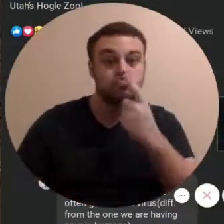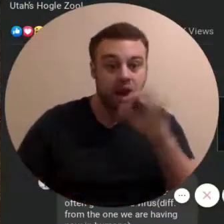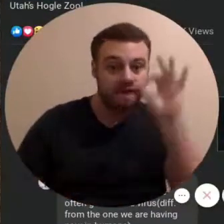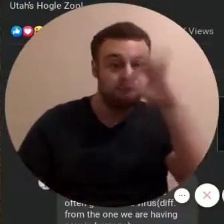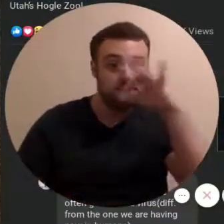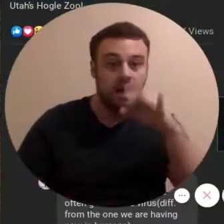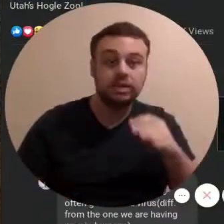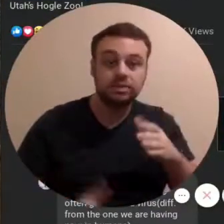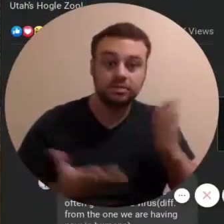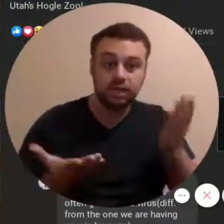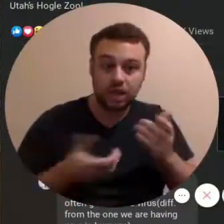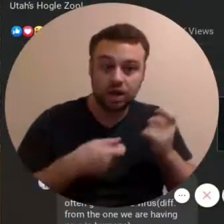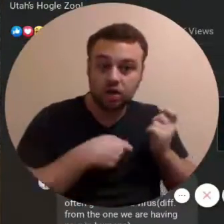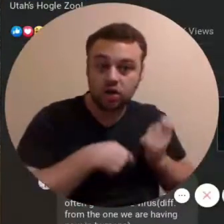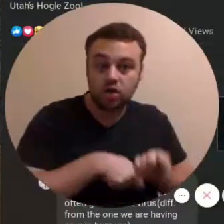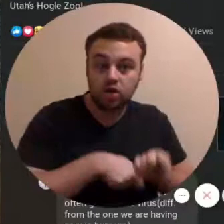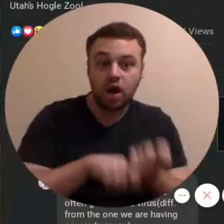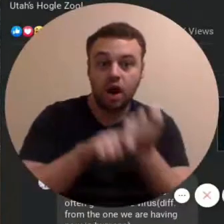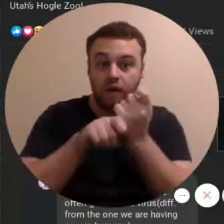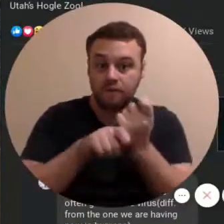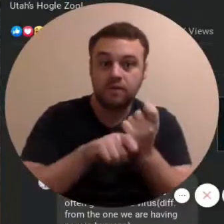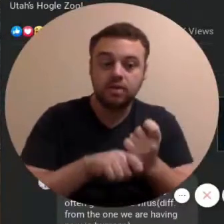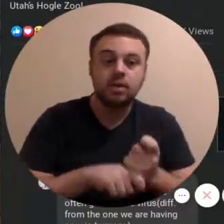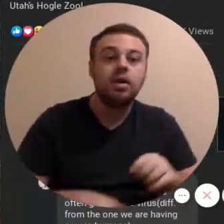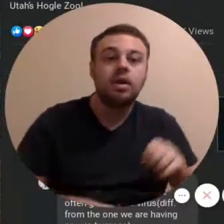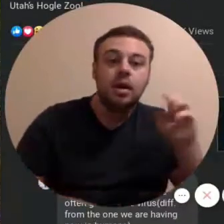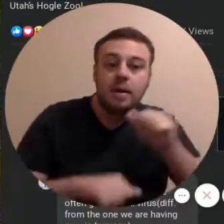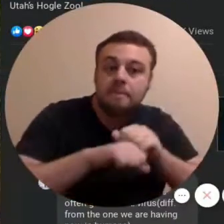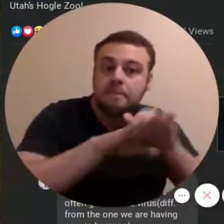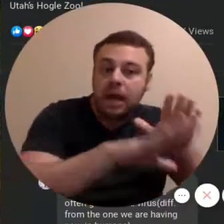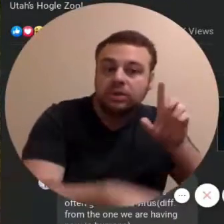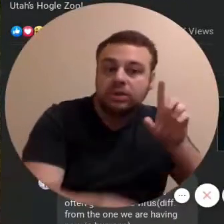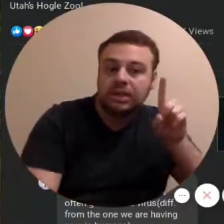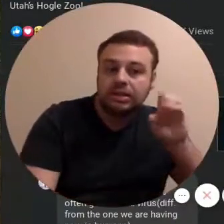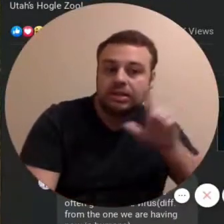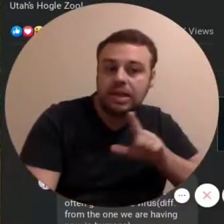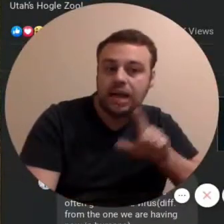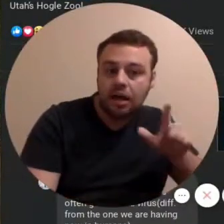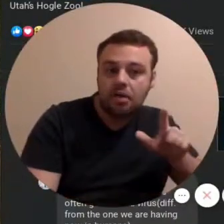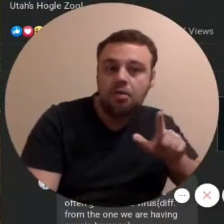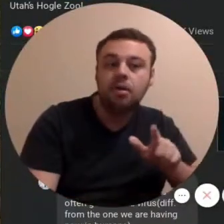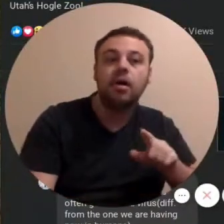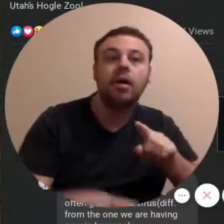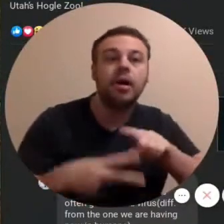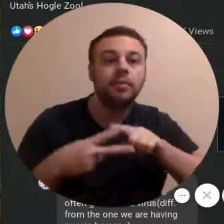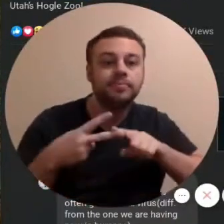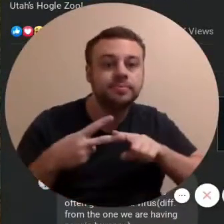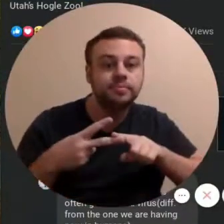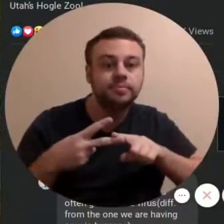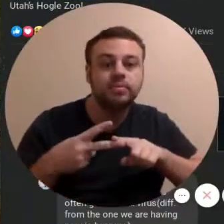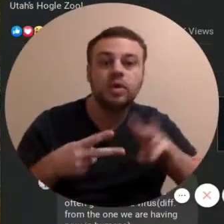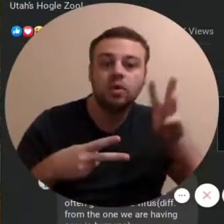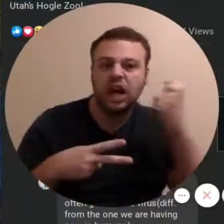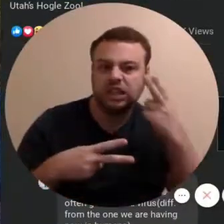you know I see them up at Mountain Bell all the time. I've even seen one cross Wasatch here, at Bonneville. I don't know if you guys have seen that guy.